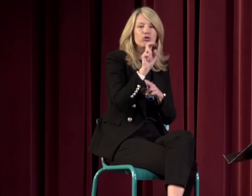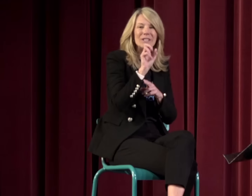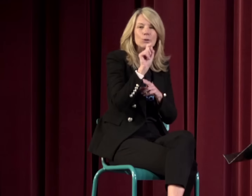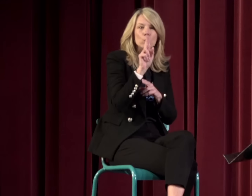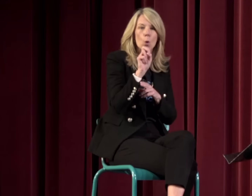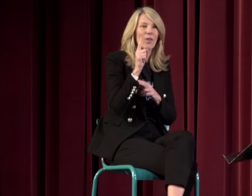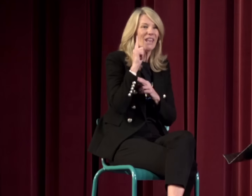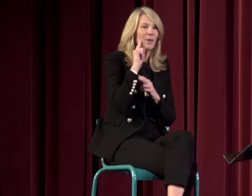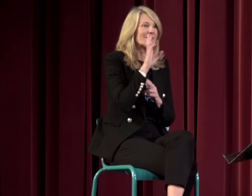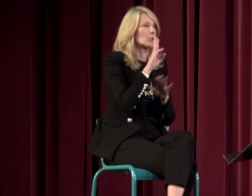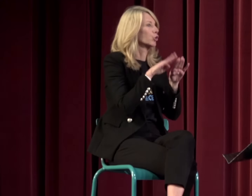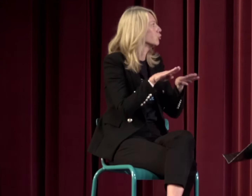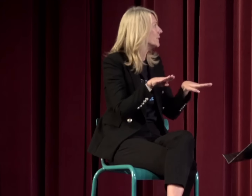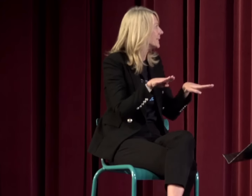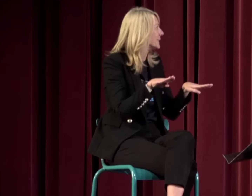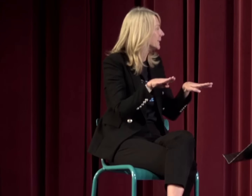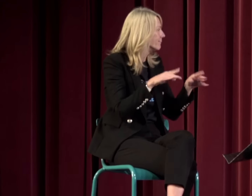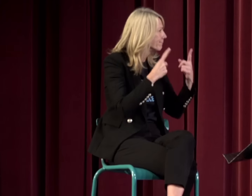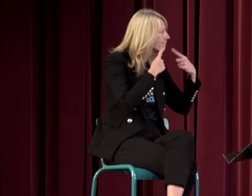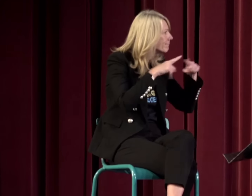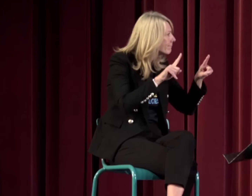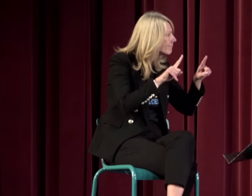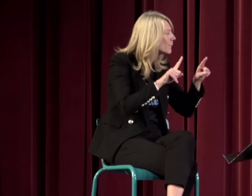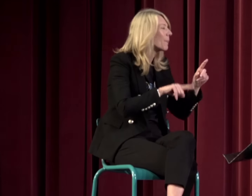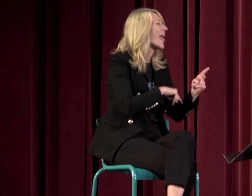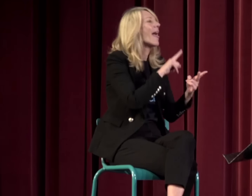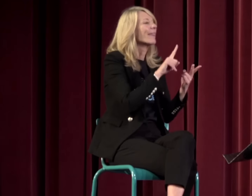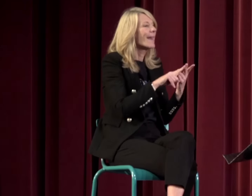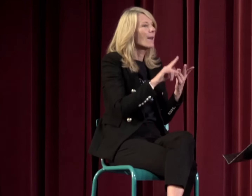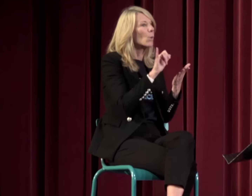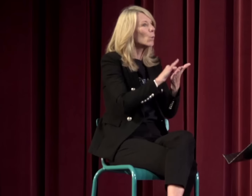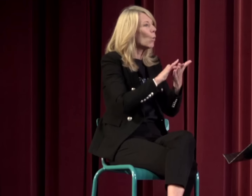be able to successfully restore the hearing of six Deaf children.